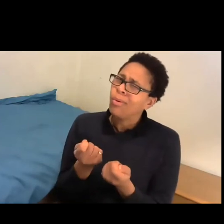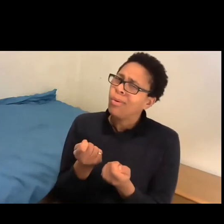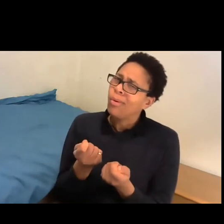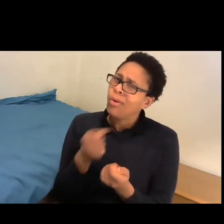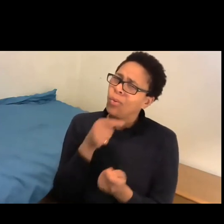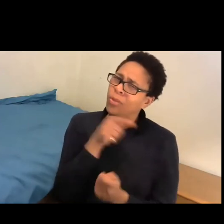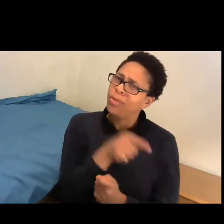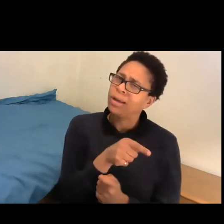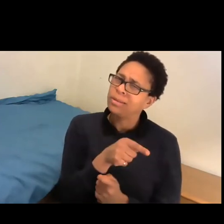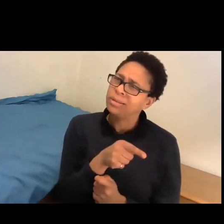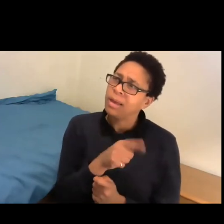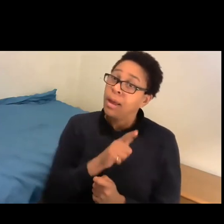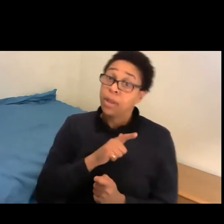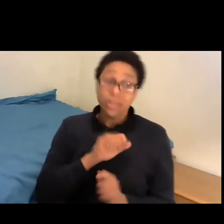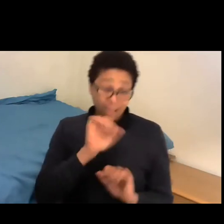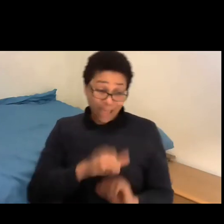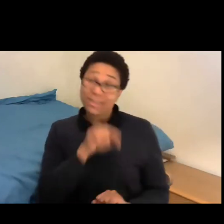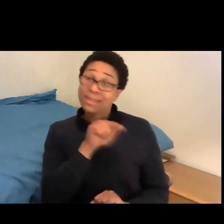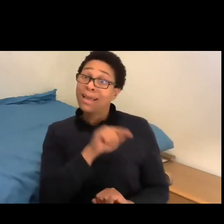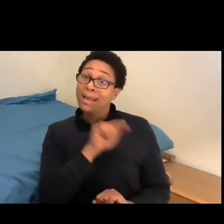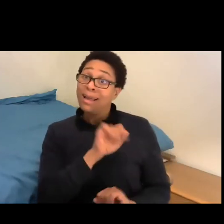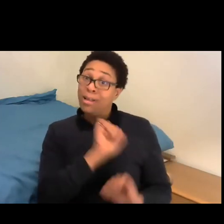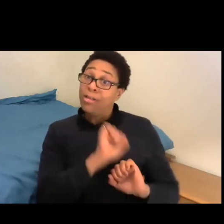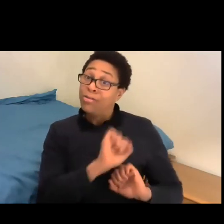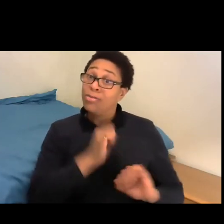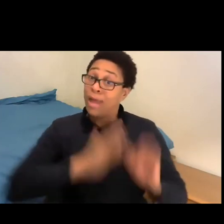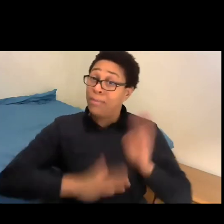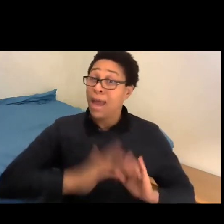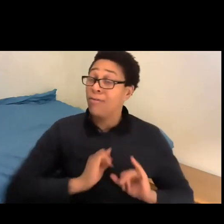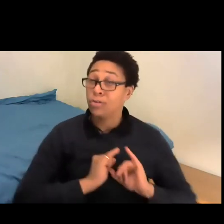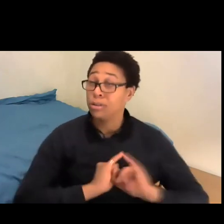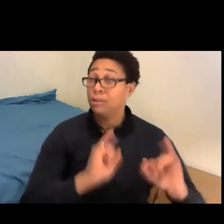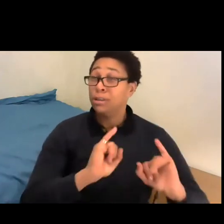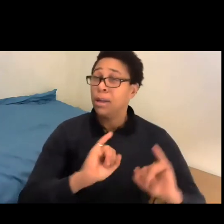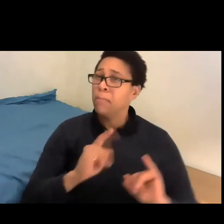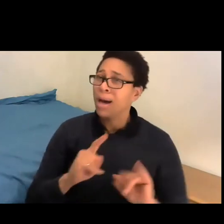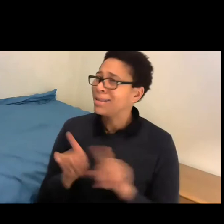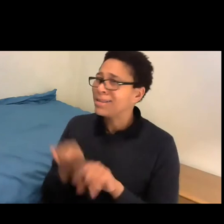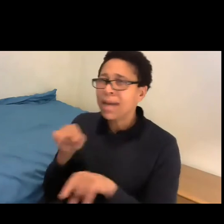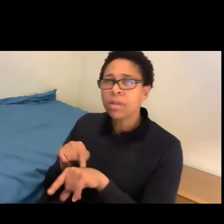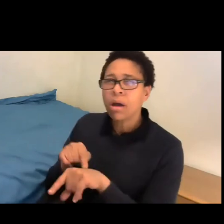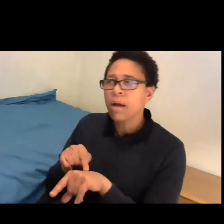like this is? Yeah, this is really complicated. But then I